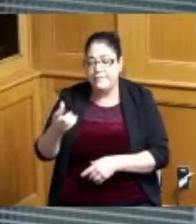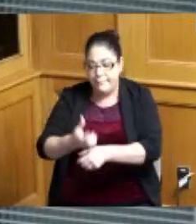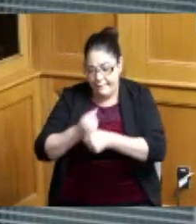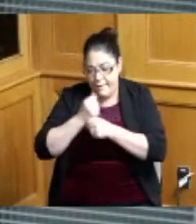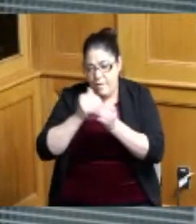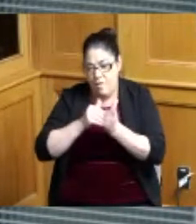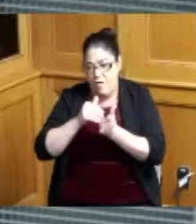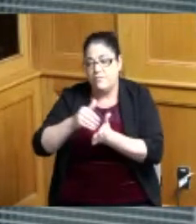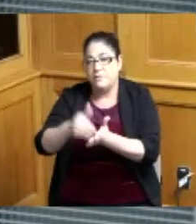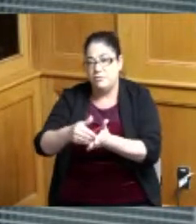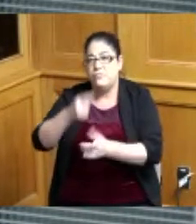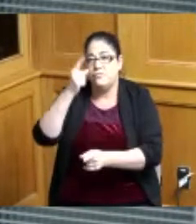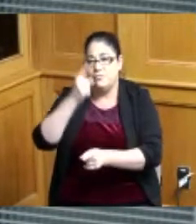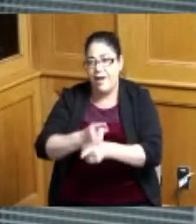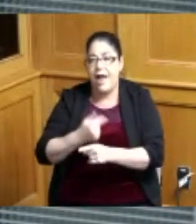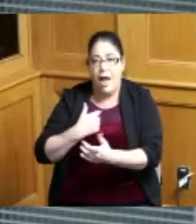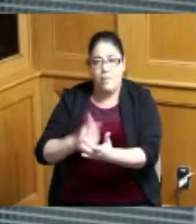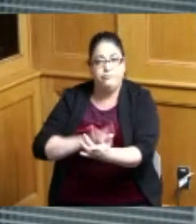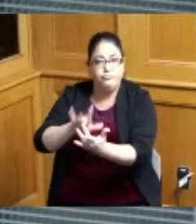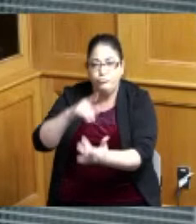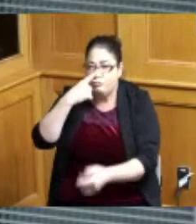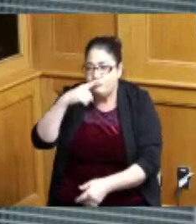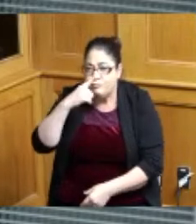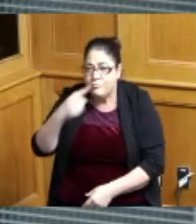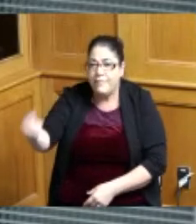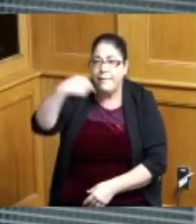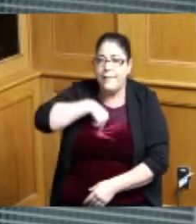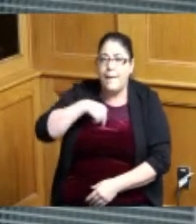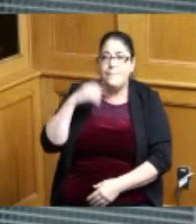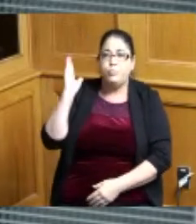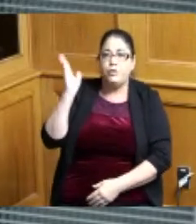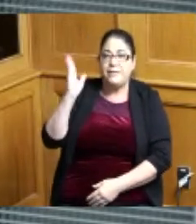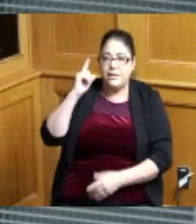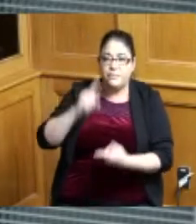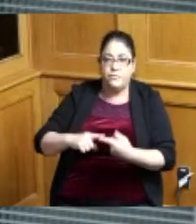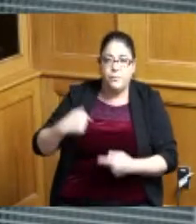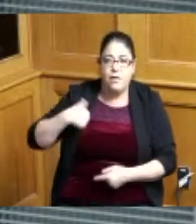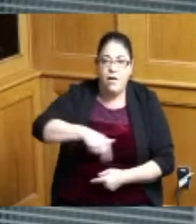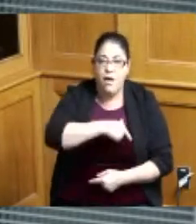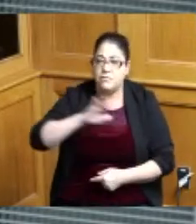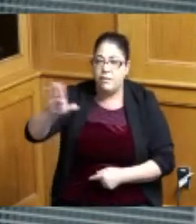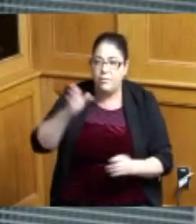can schedule a presentation from them yeah I think that'd be really useful okay thank you and did you